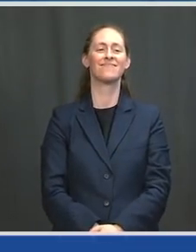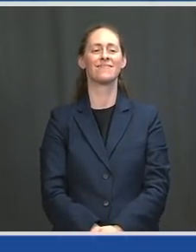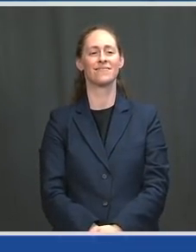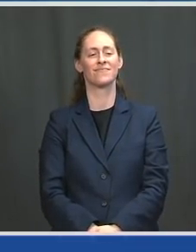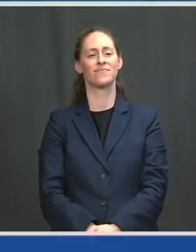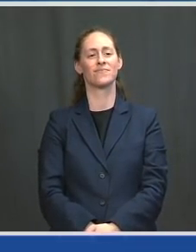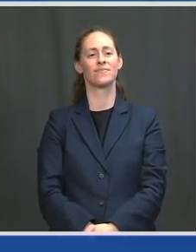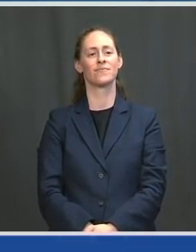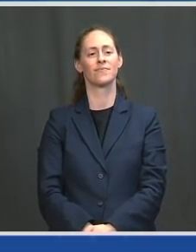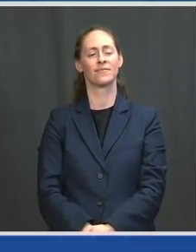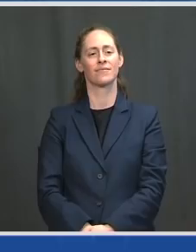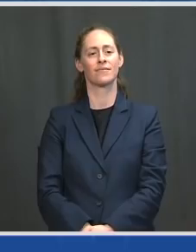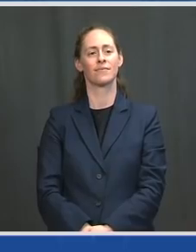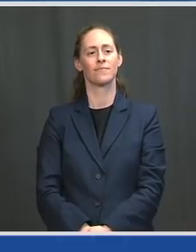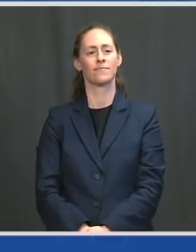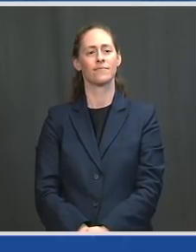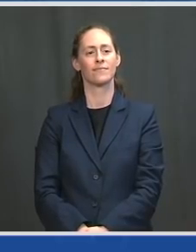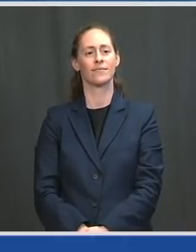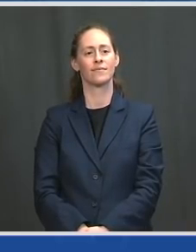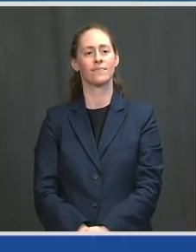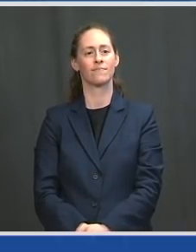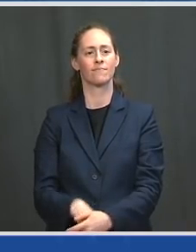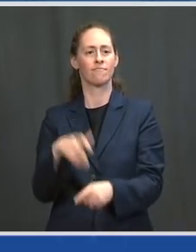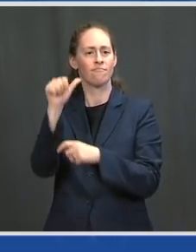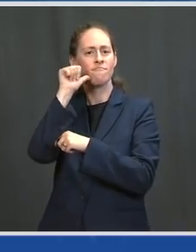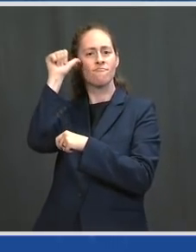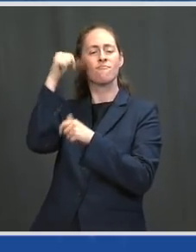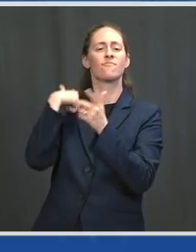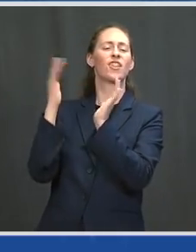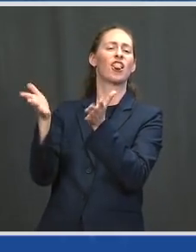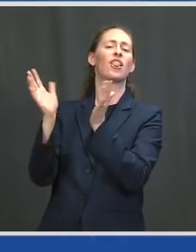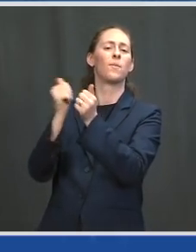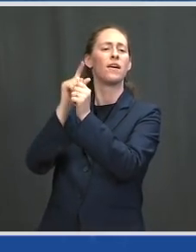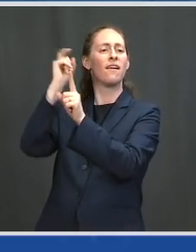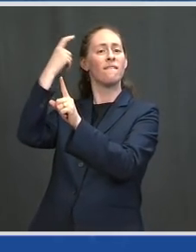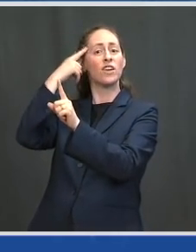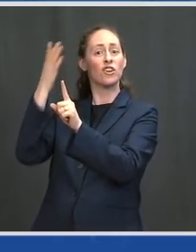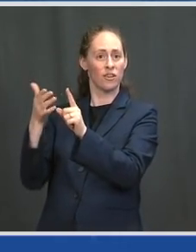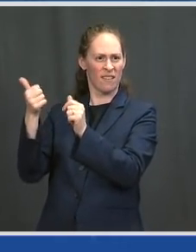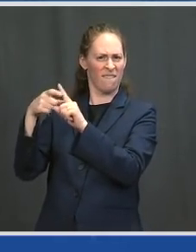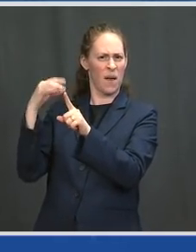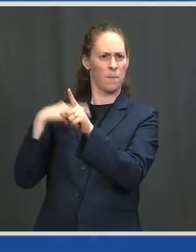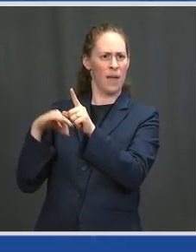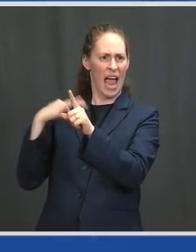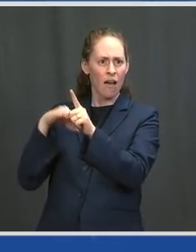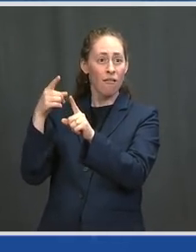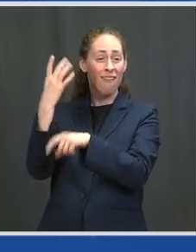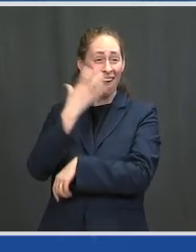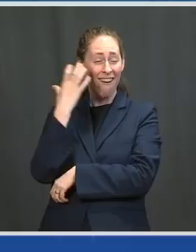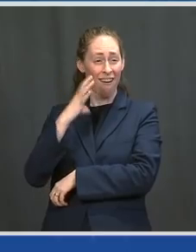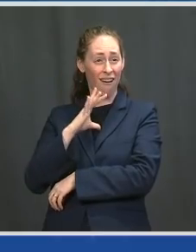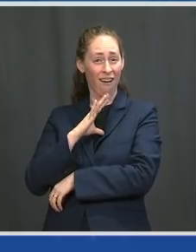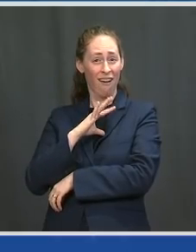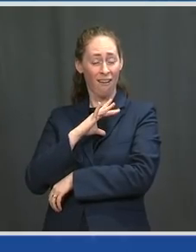One -- the governor of Maine -- points out that if you're a hunter or a fisherman in Maine, and you want to get a license, no problem,